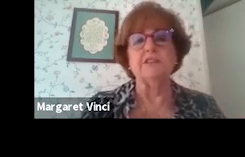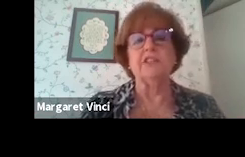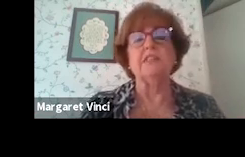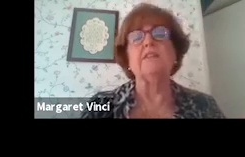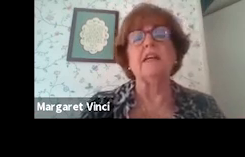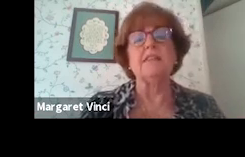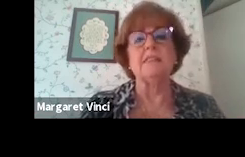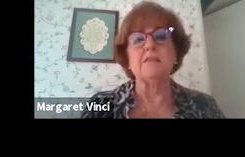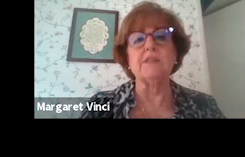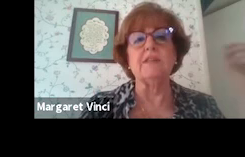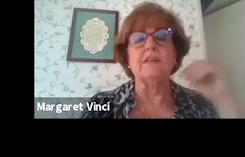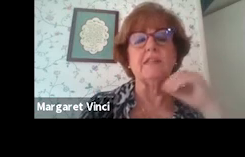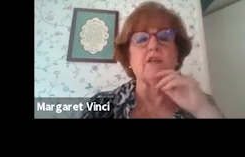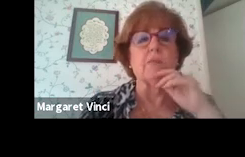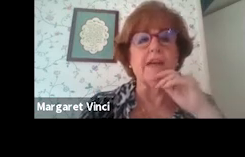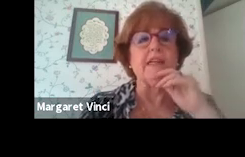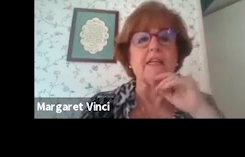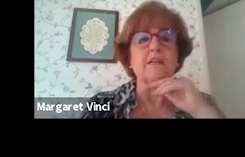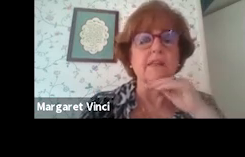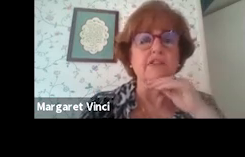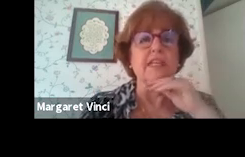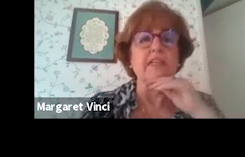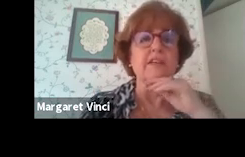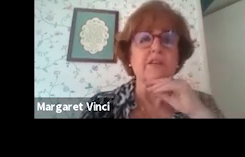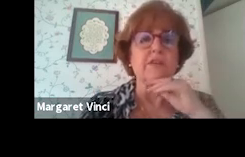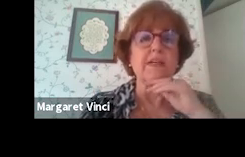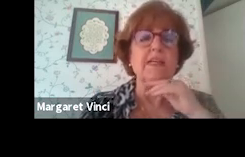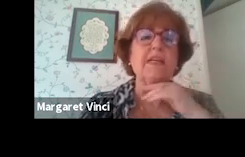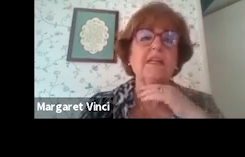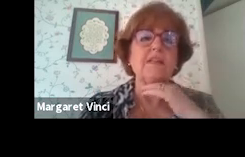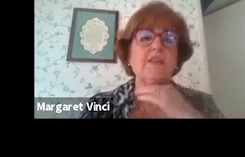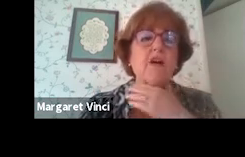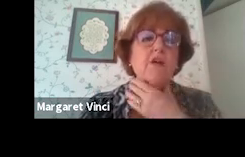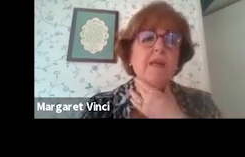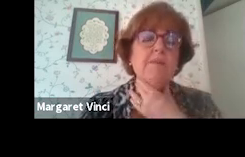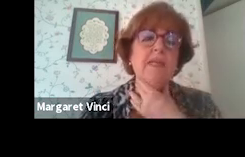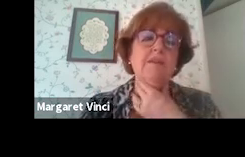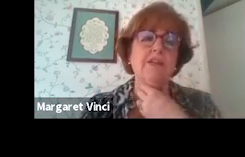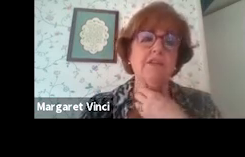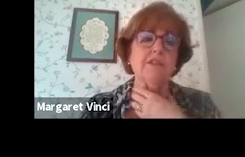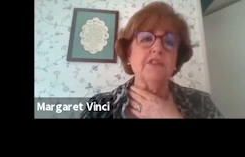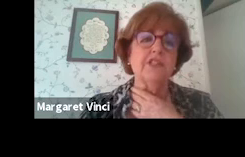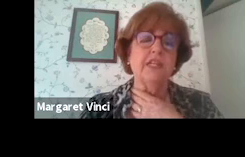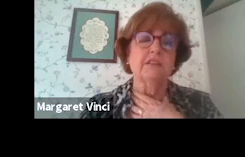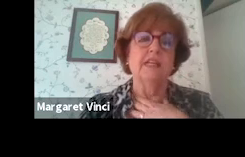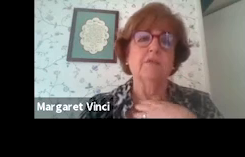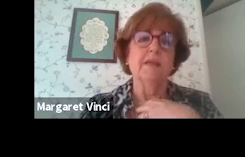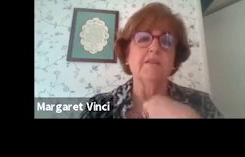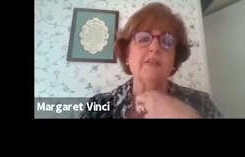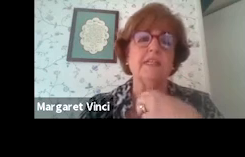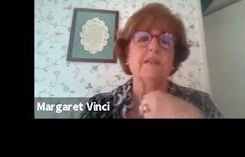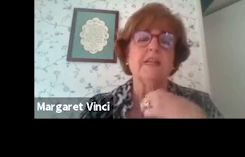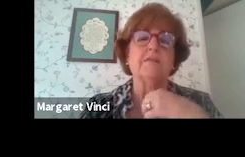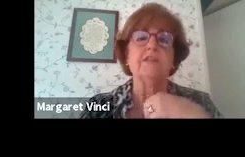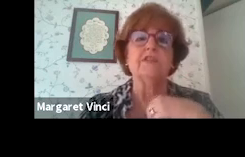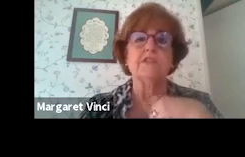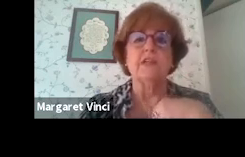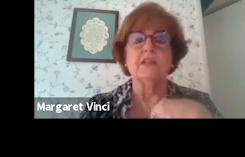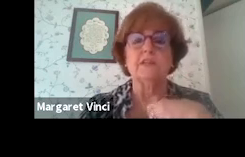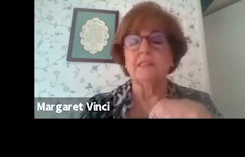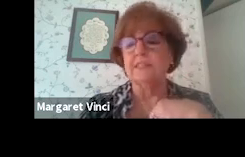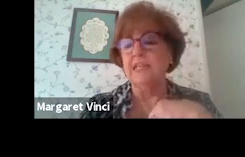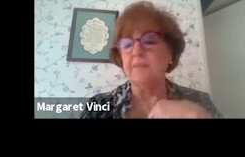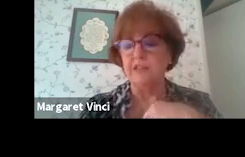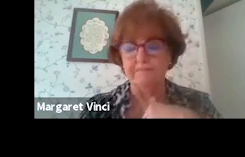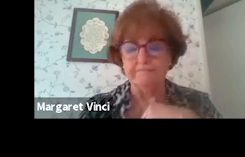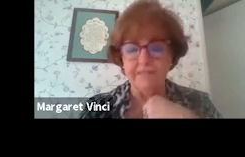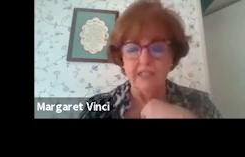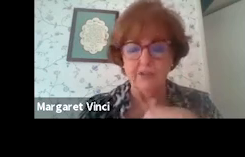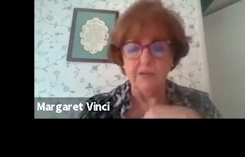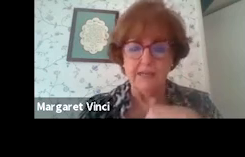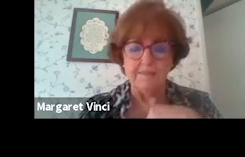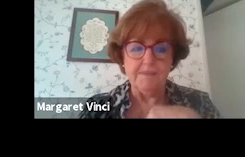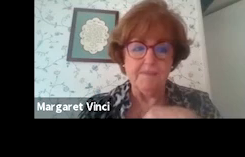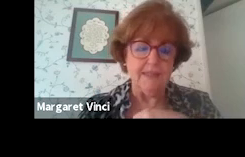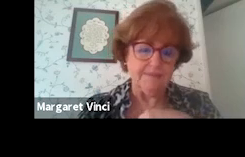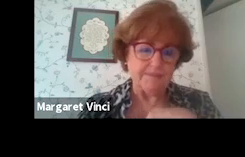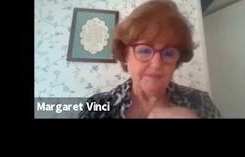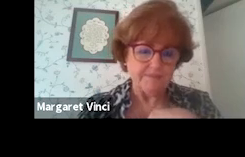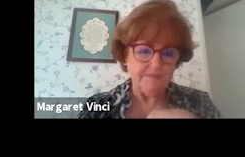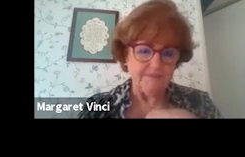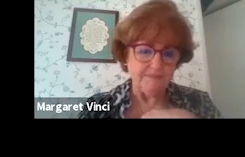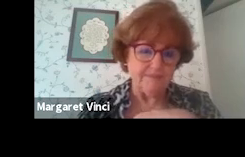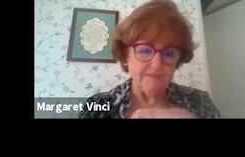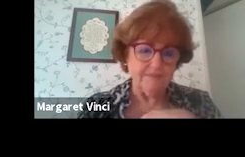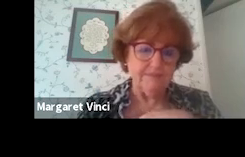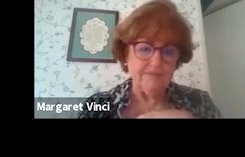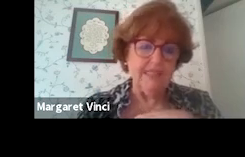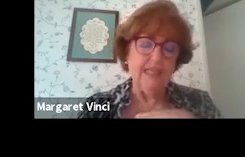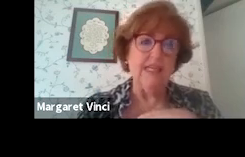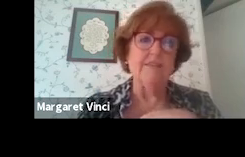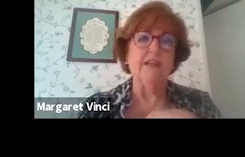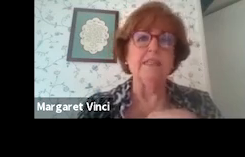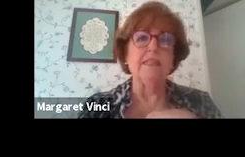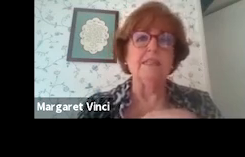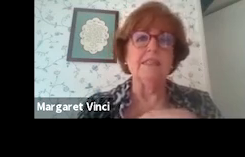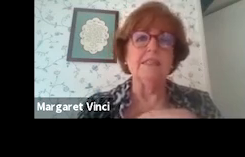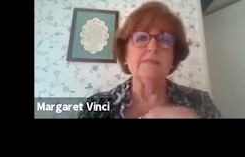Margaret Vinci: propellers out that generate the electricity in palm springs are using schadler do shut down that system so that they don't break when they're shaking in an earthquake, so there are many, many other uses to chuckle there that will benefit and and reduce damage in an earthquake.